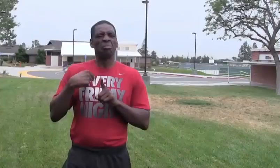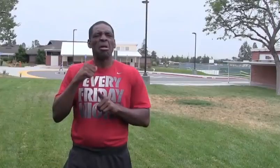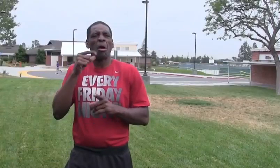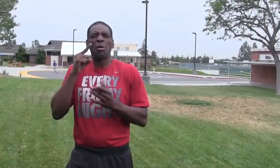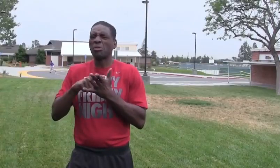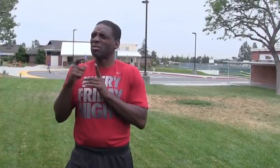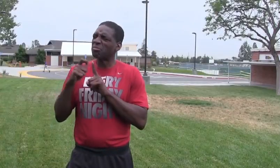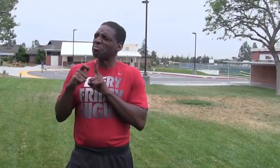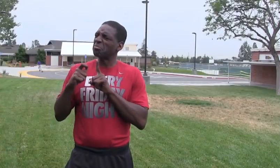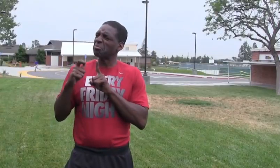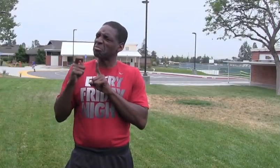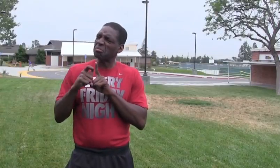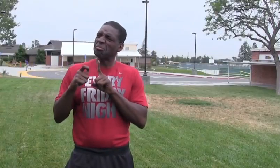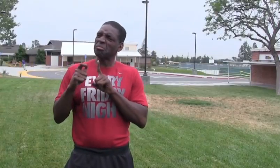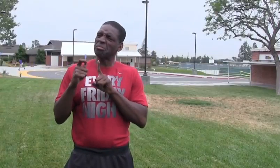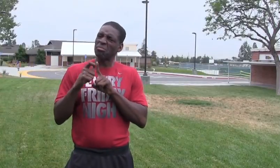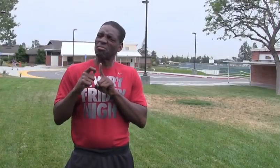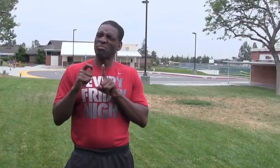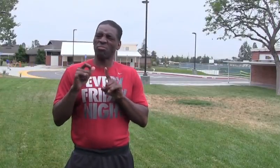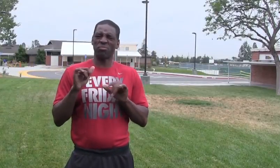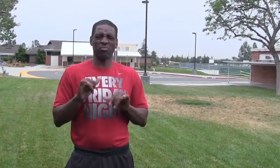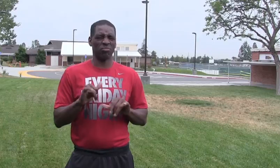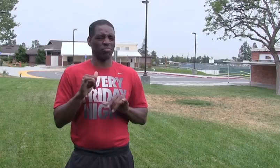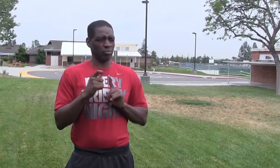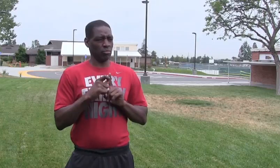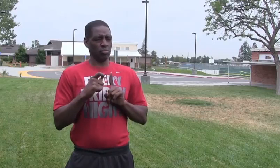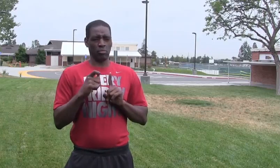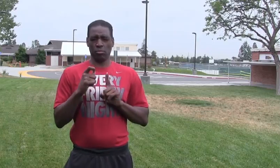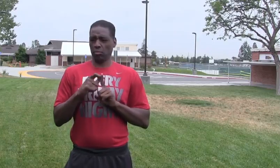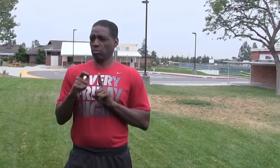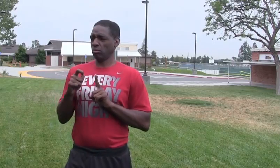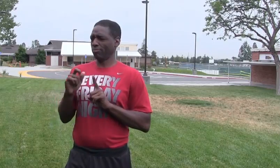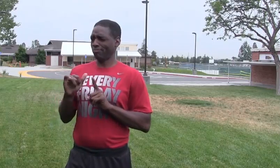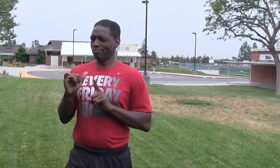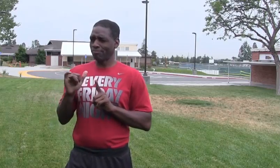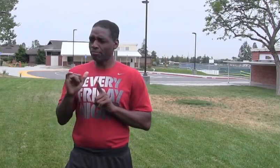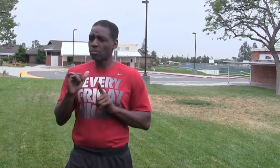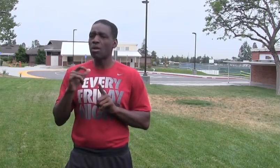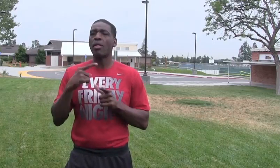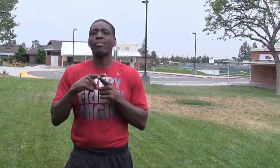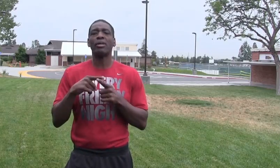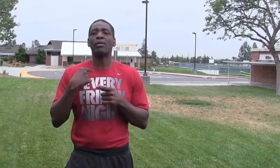At first I didn’t realize what what happening.